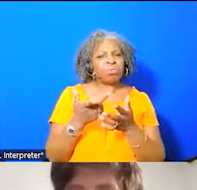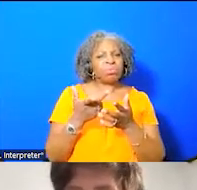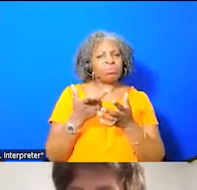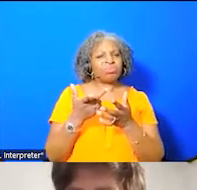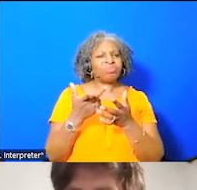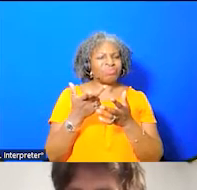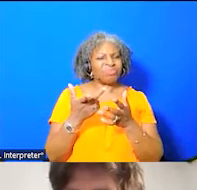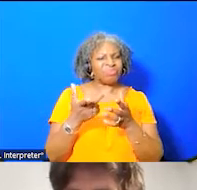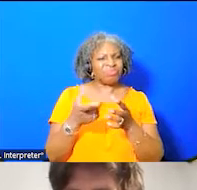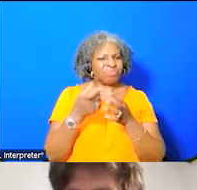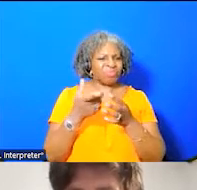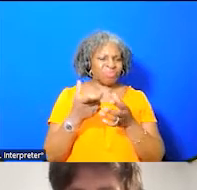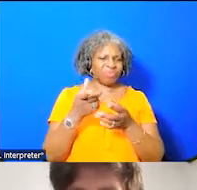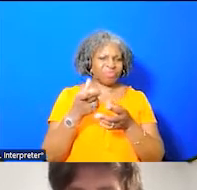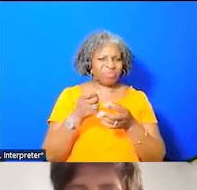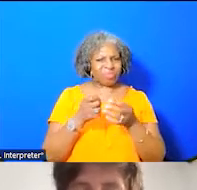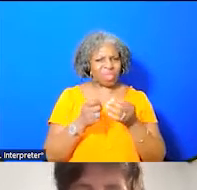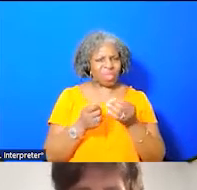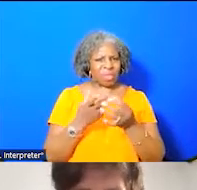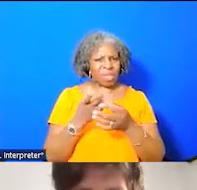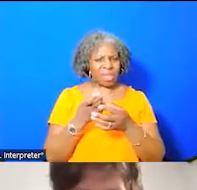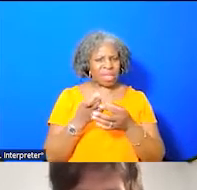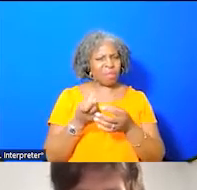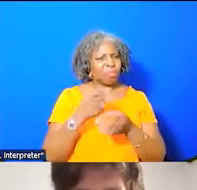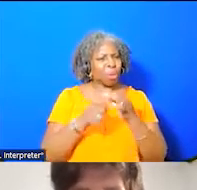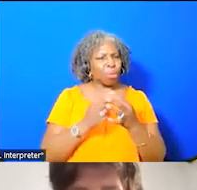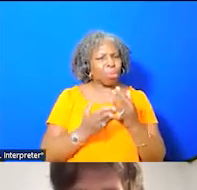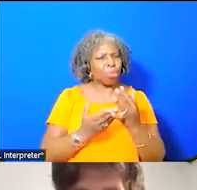And I love that kind of I think it's like a positive thing that's coming